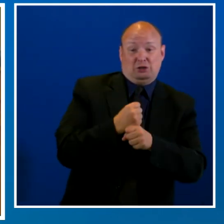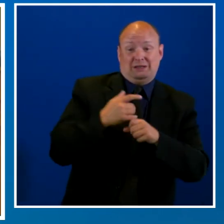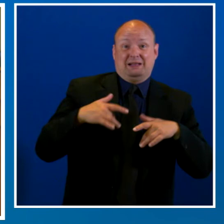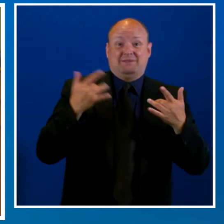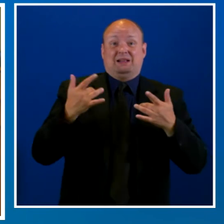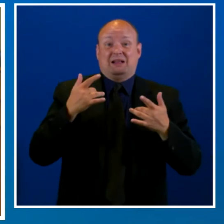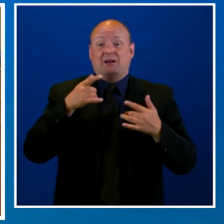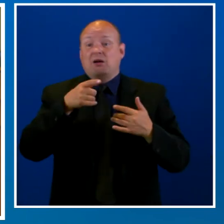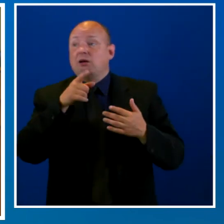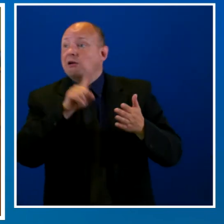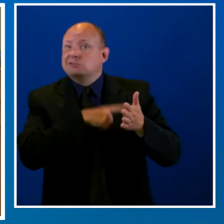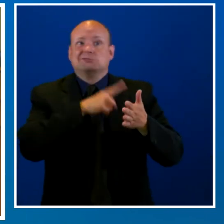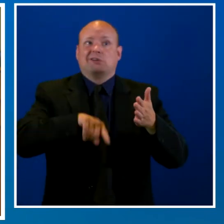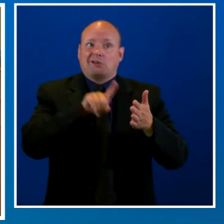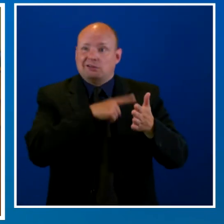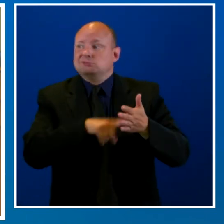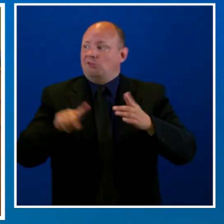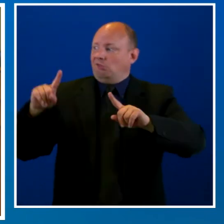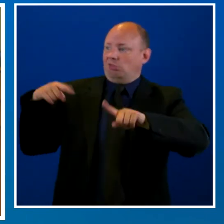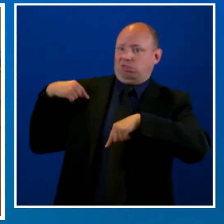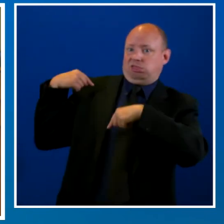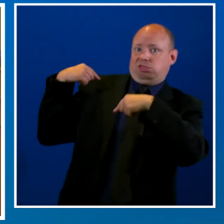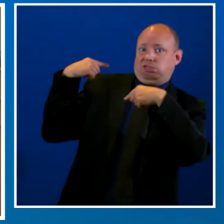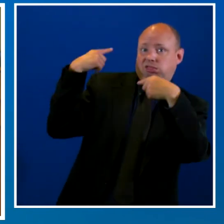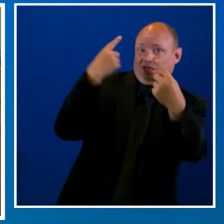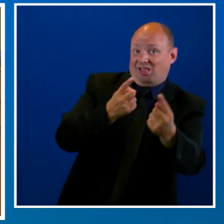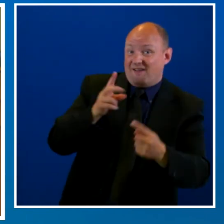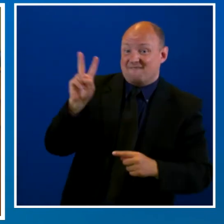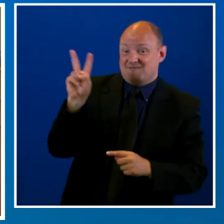to share that Vancouver is looking forward to a summer